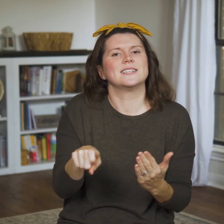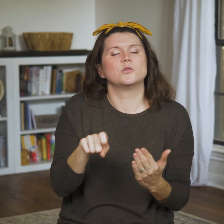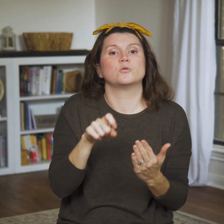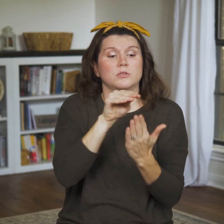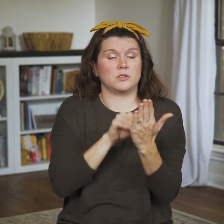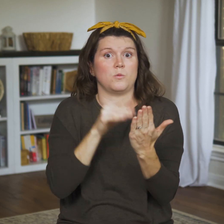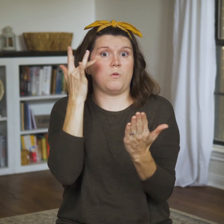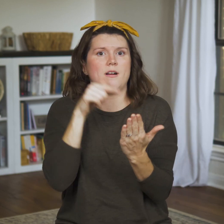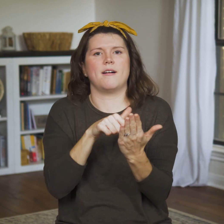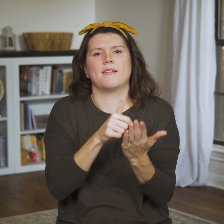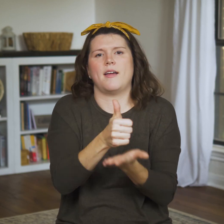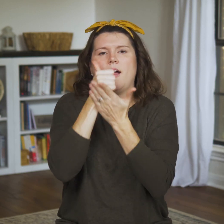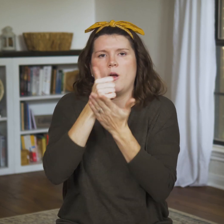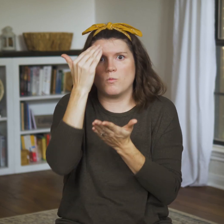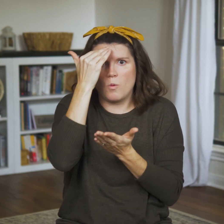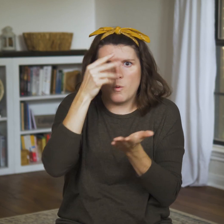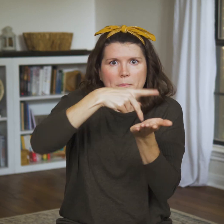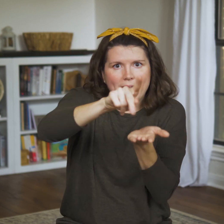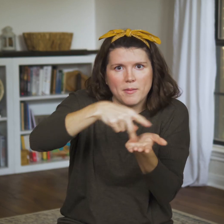if they turn to God.